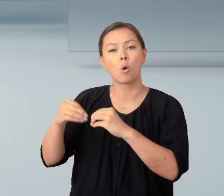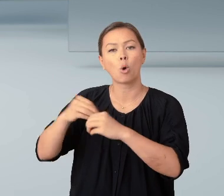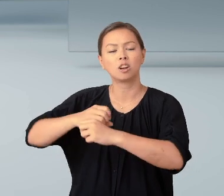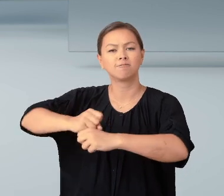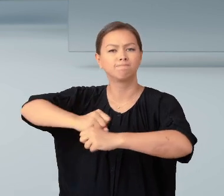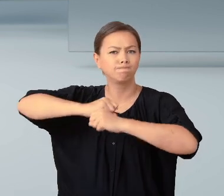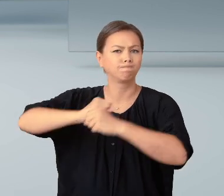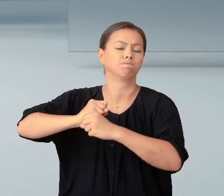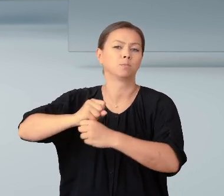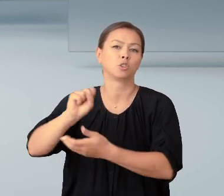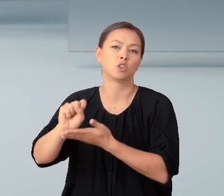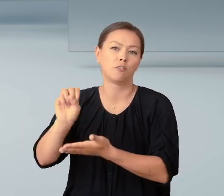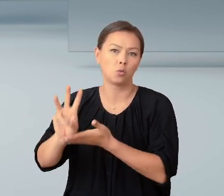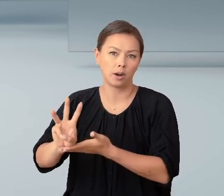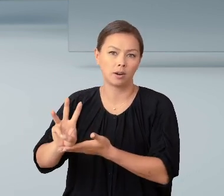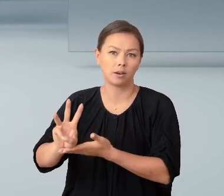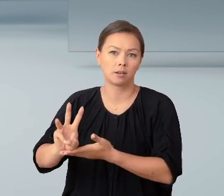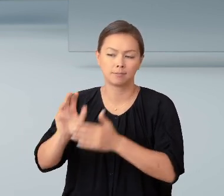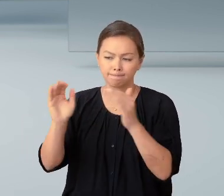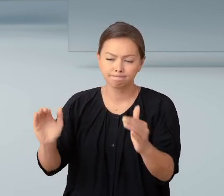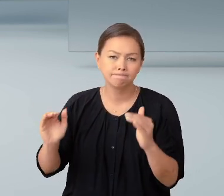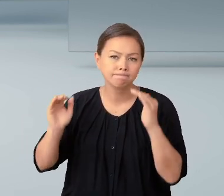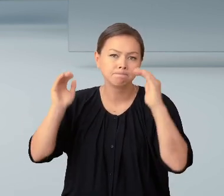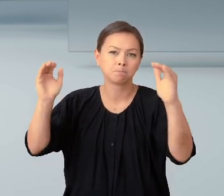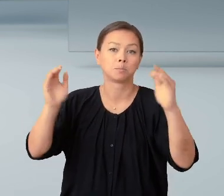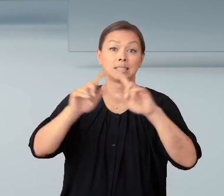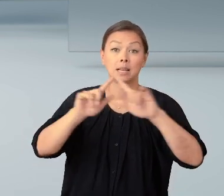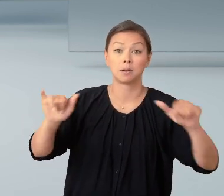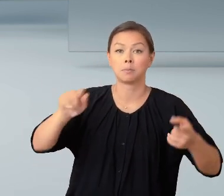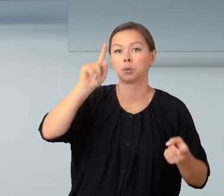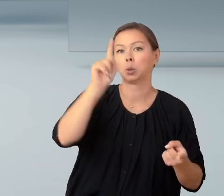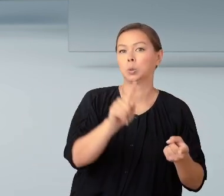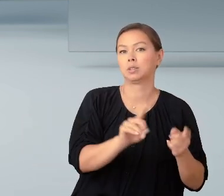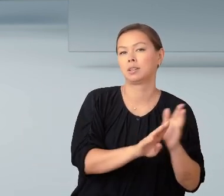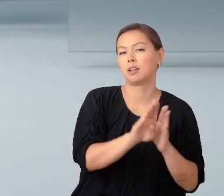compliance requirements while reducing development costs. So